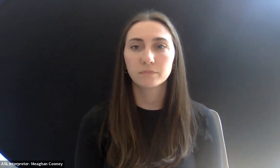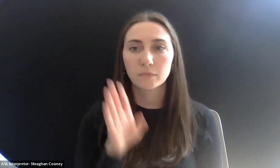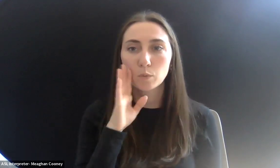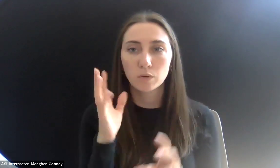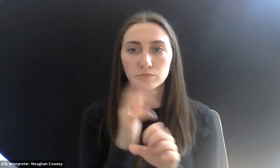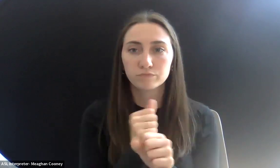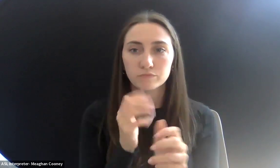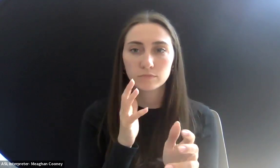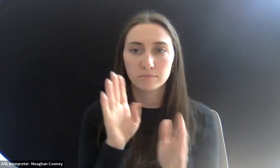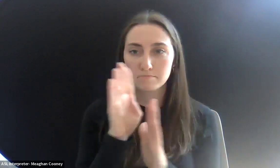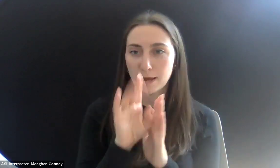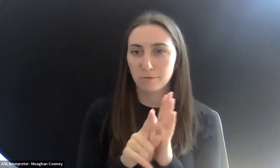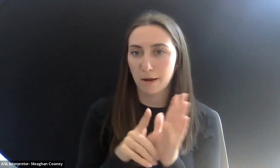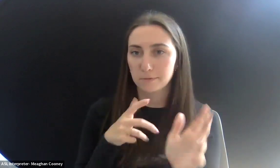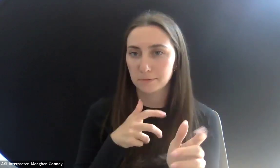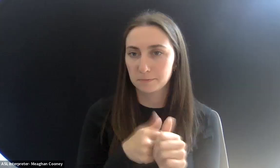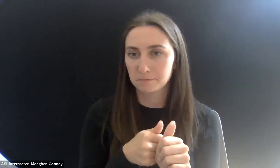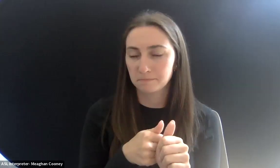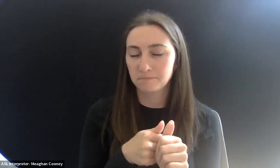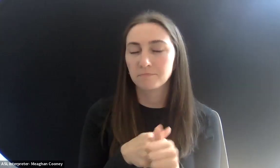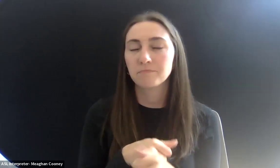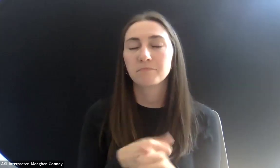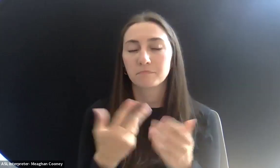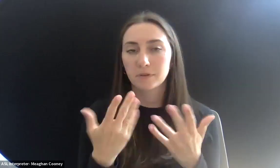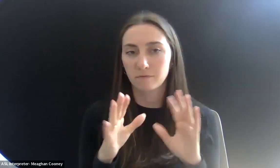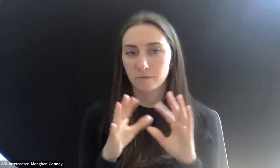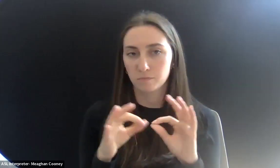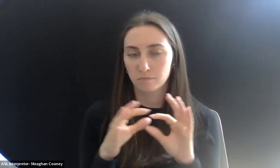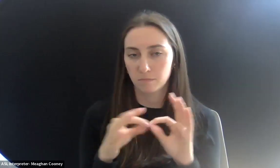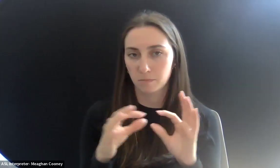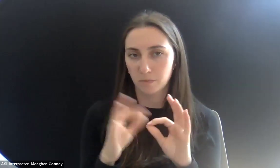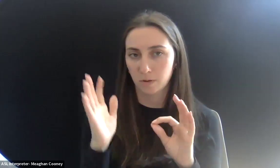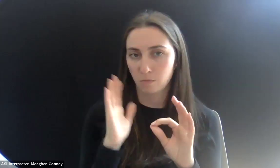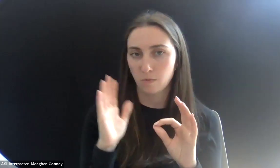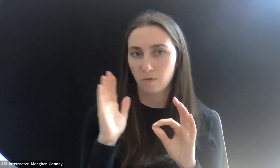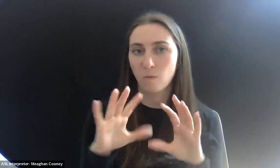earlier, the Global Warming Solutions Act was the statute